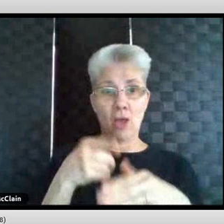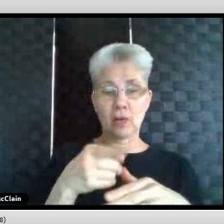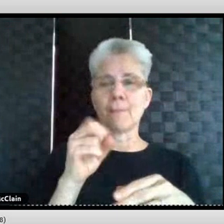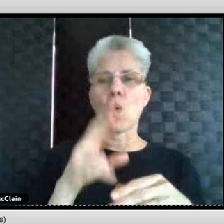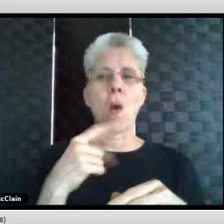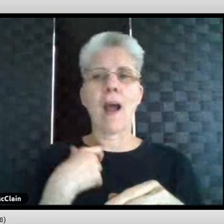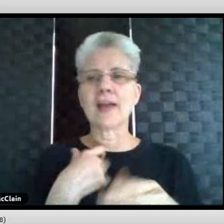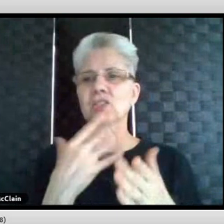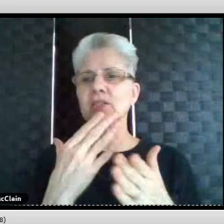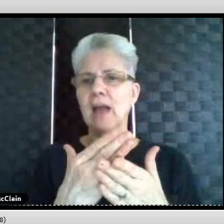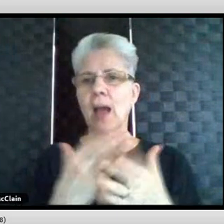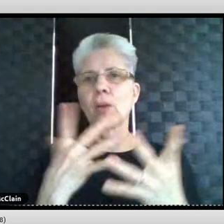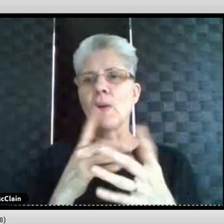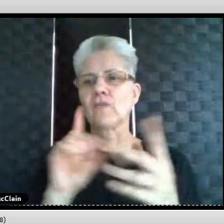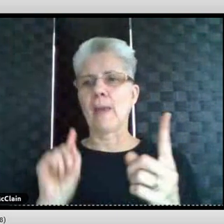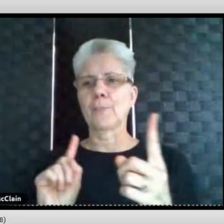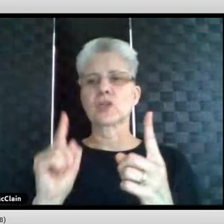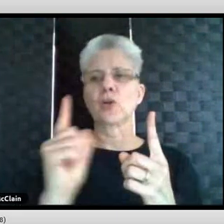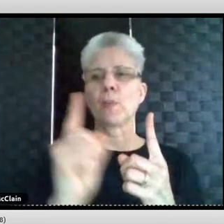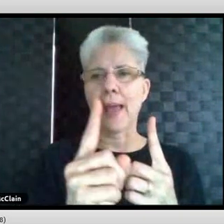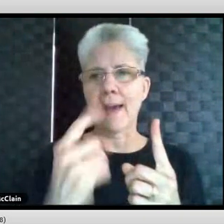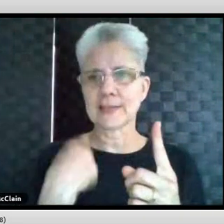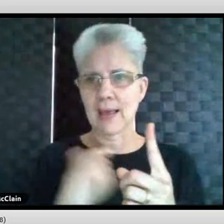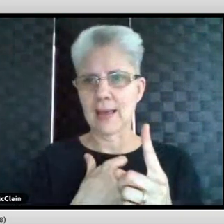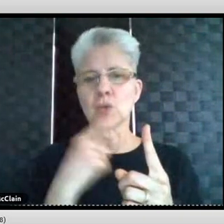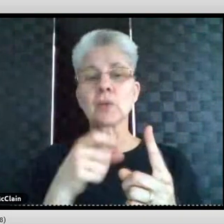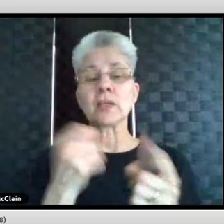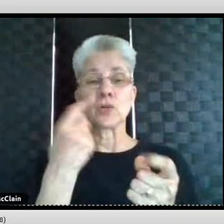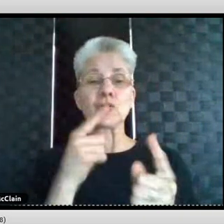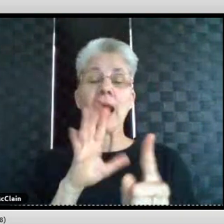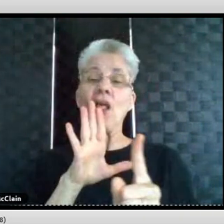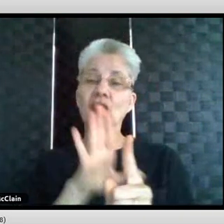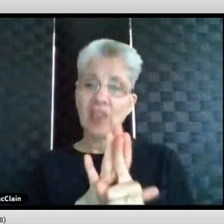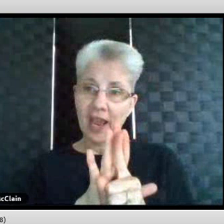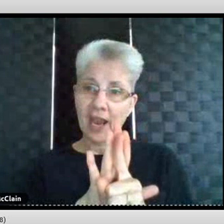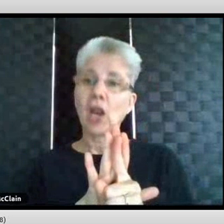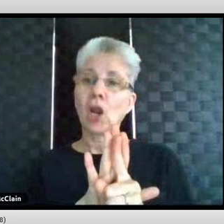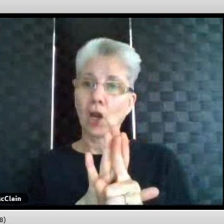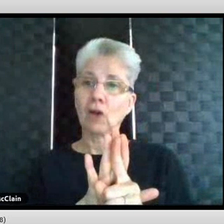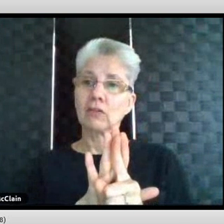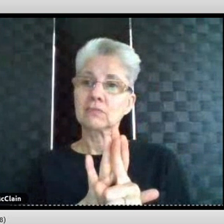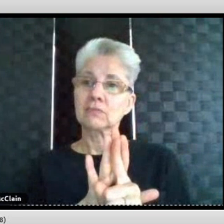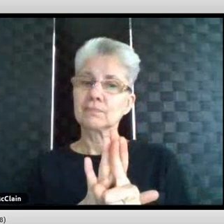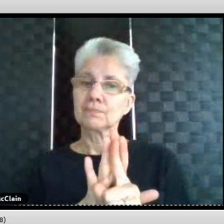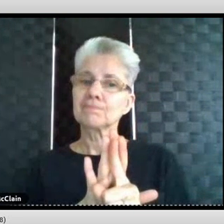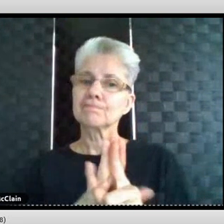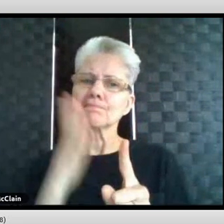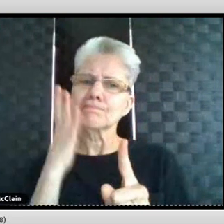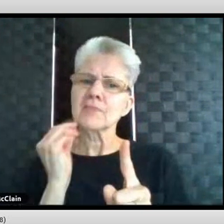or I just stop and wait for somebody to pass us." You need to understand the context of your audience. Where are they coming from?